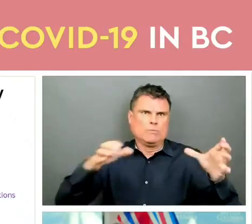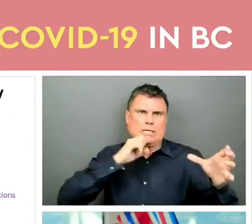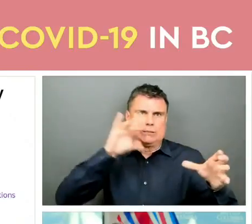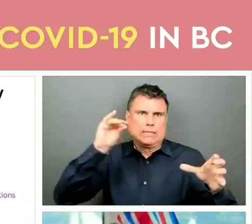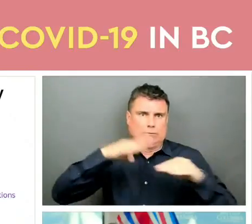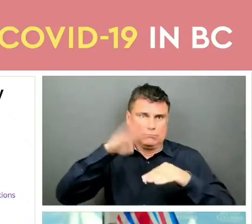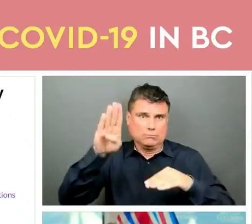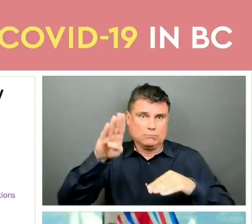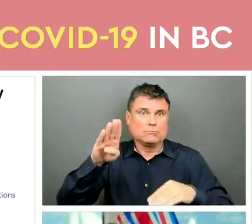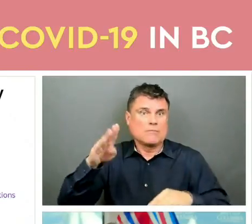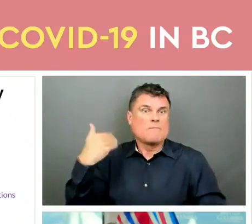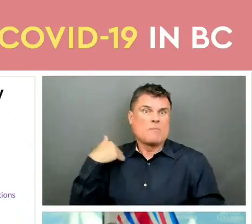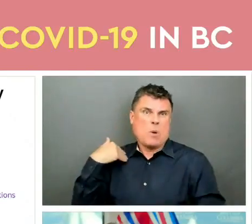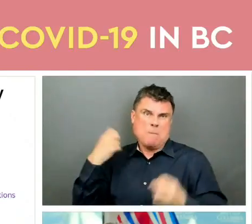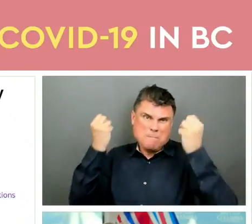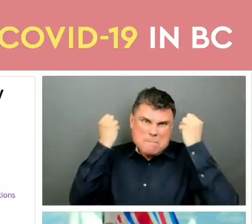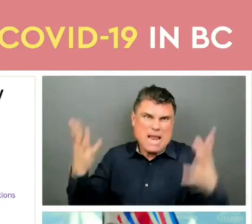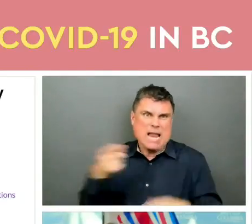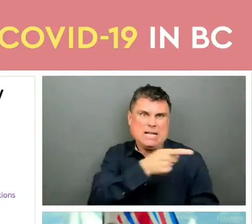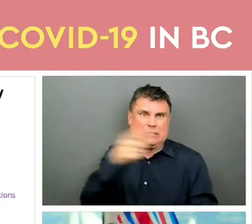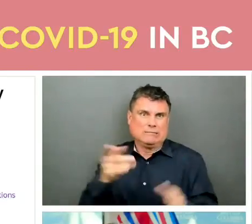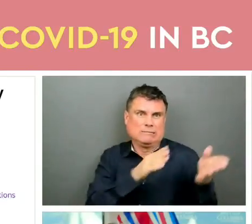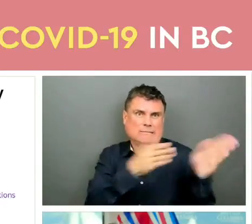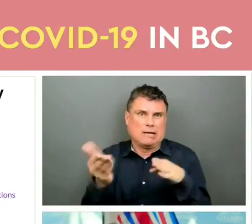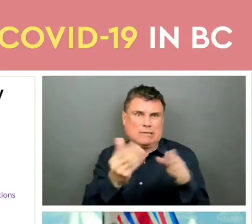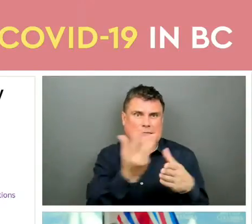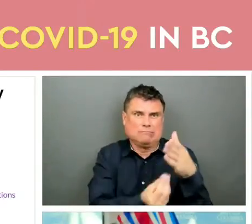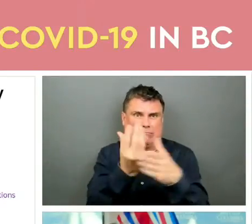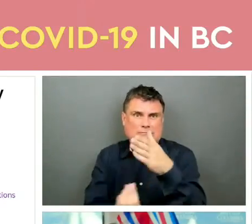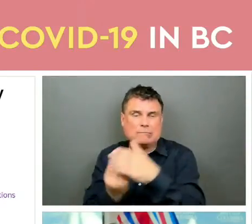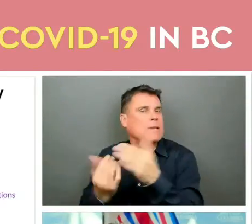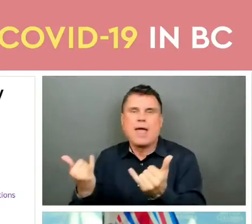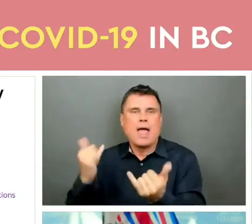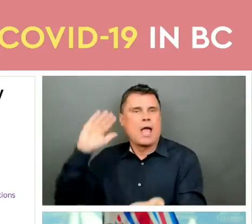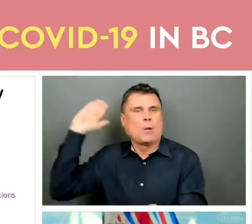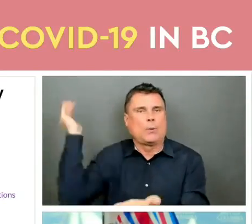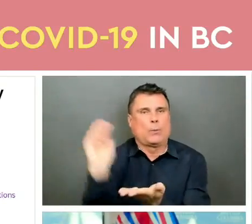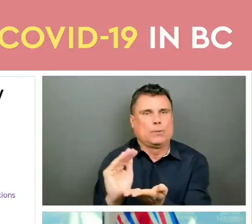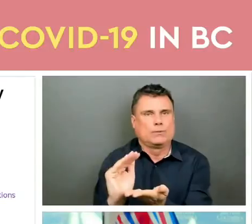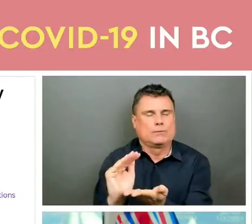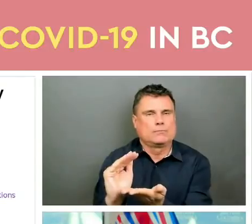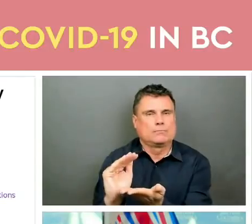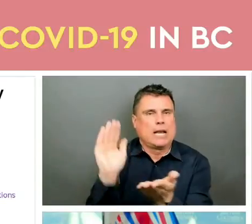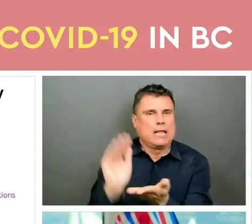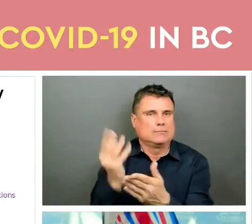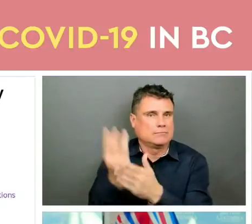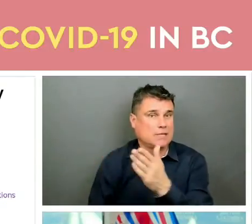hospitalization rates, the highest rates of death. We have seen a dramatic decrease there. Despite increasing numbers and